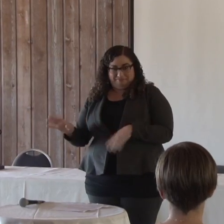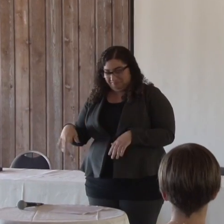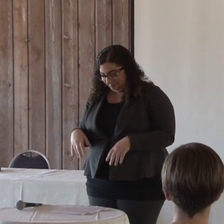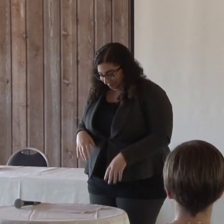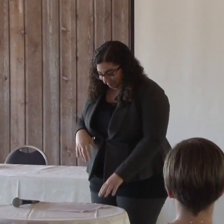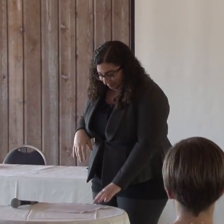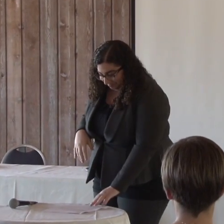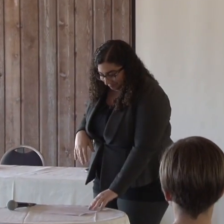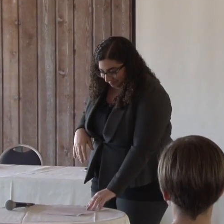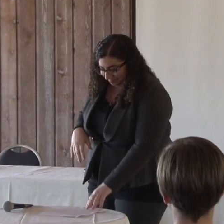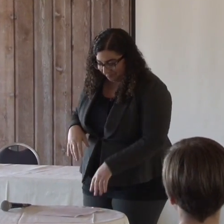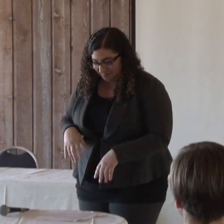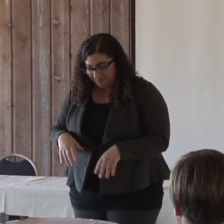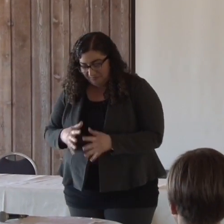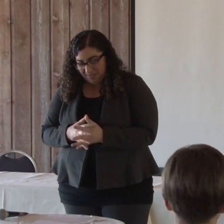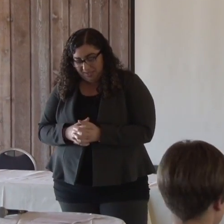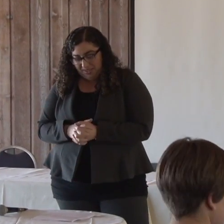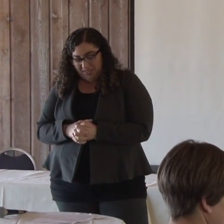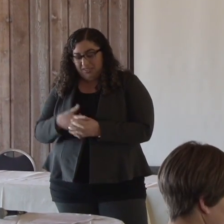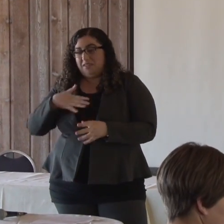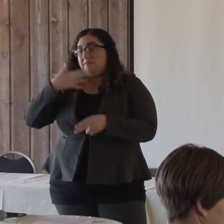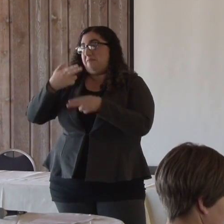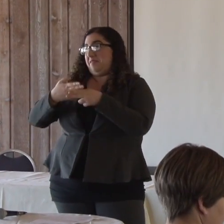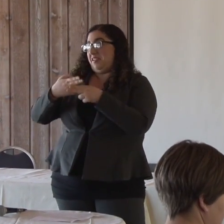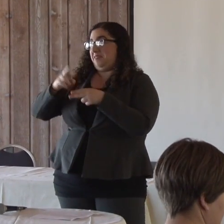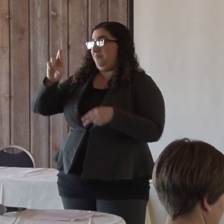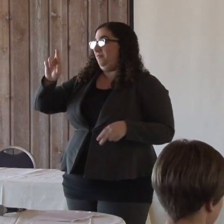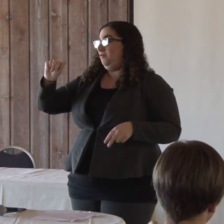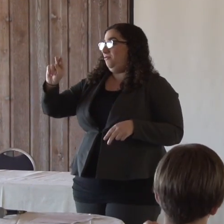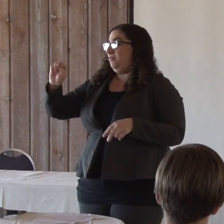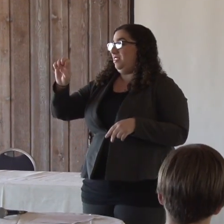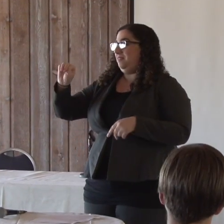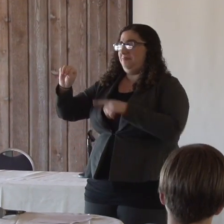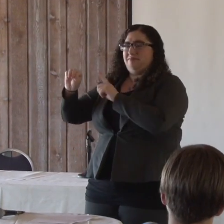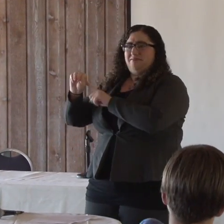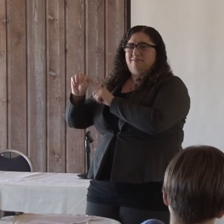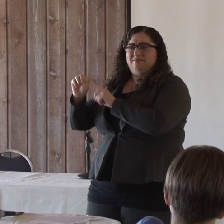myself and tell you who I am. And my background and then we'll open it up.